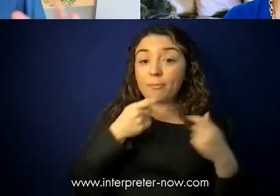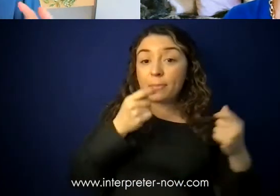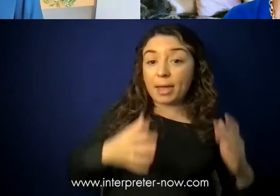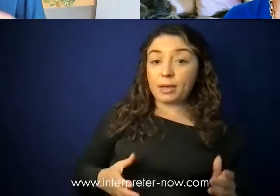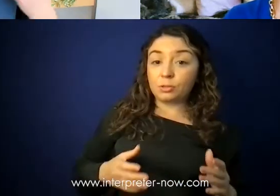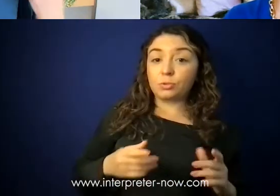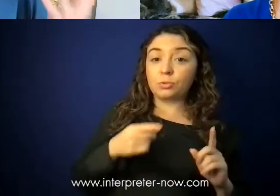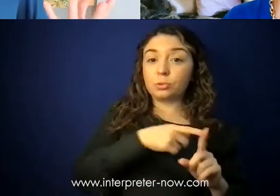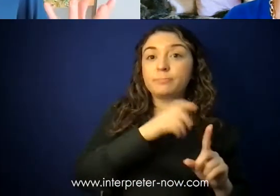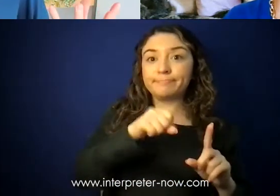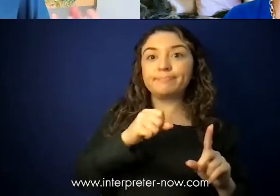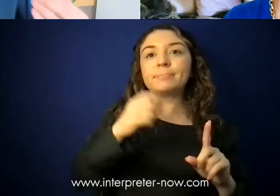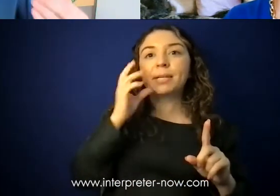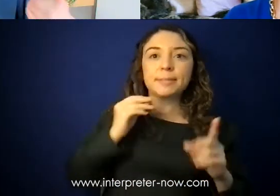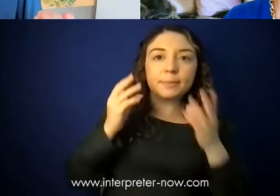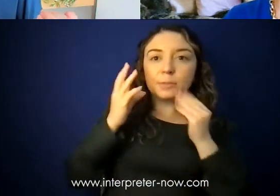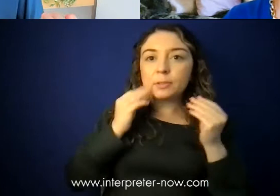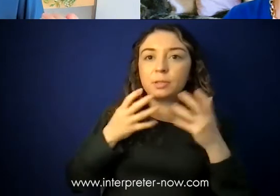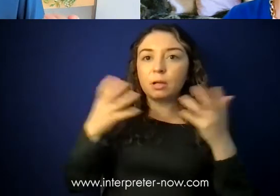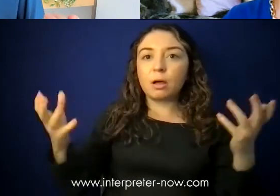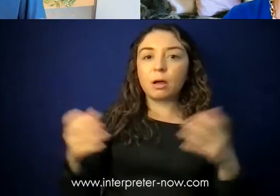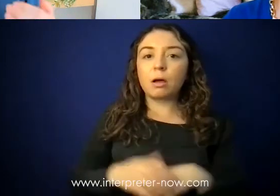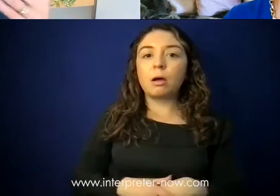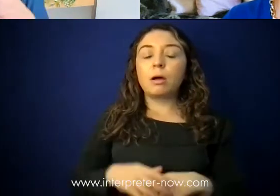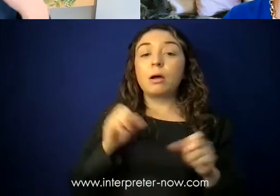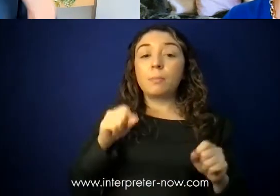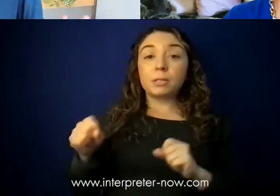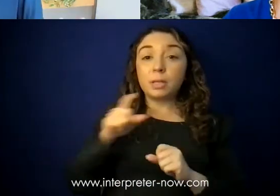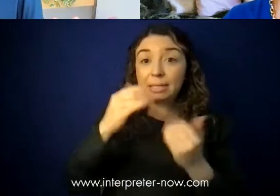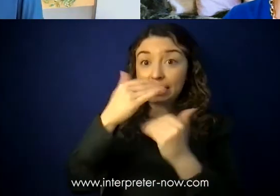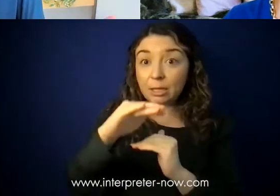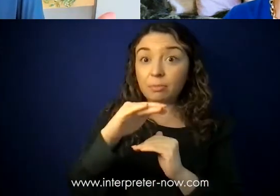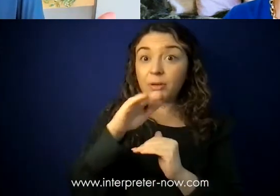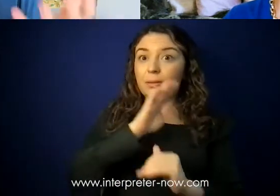now, and perhaps they are more limited in their capacity to show empathy for each other